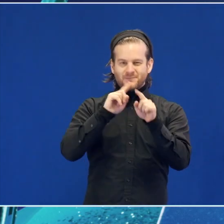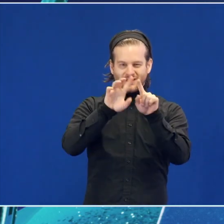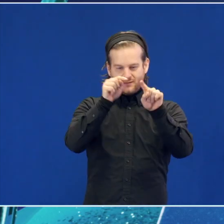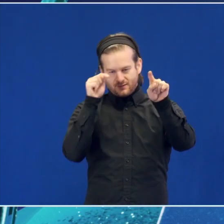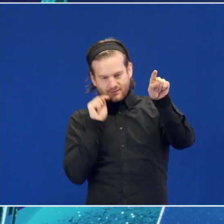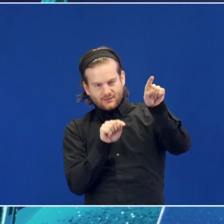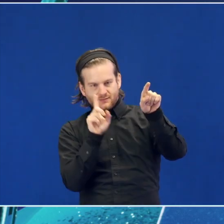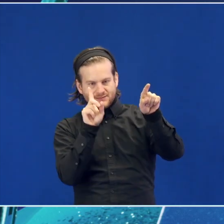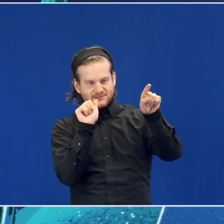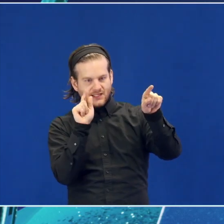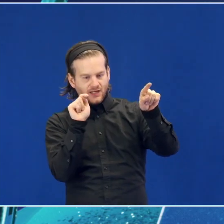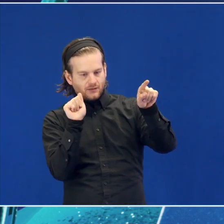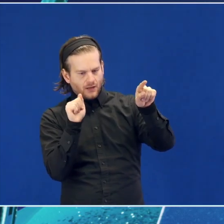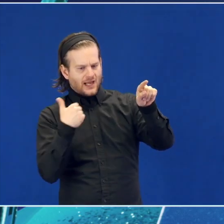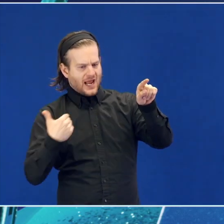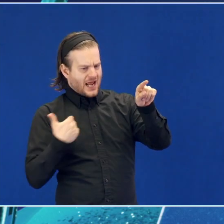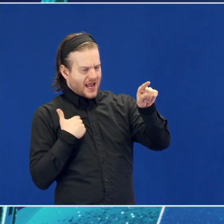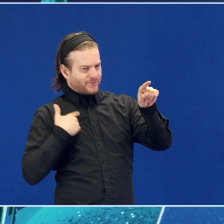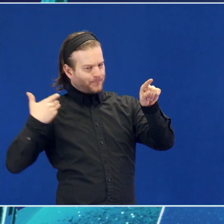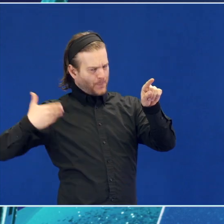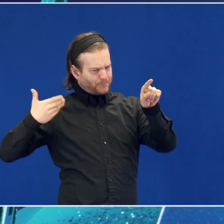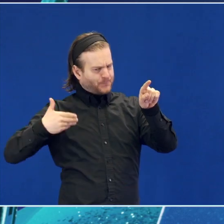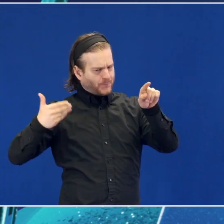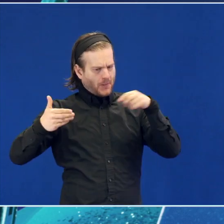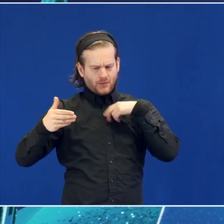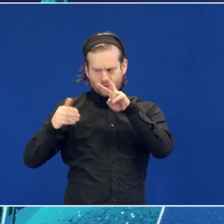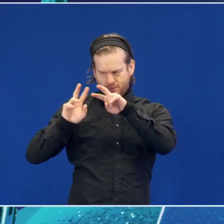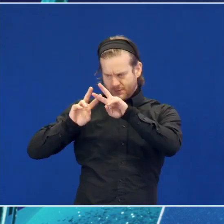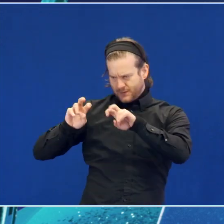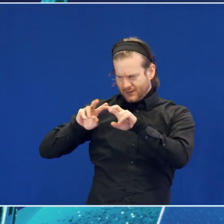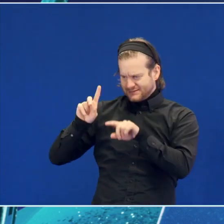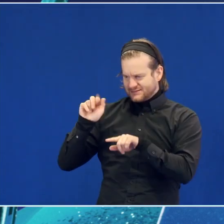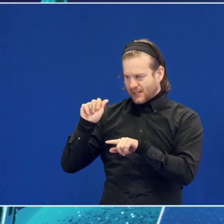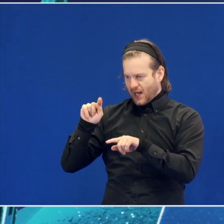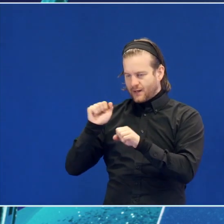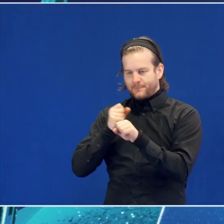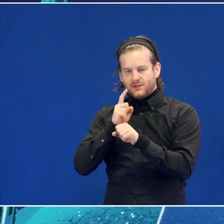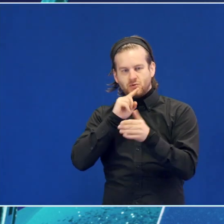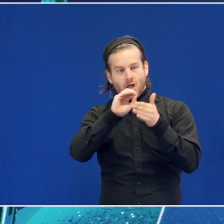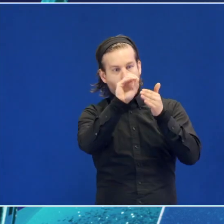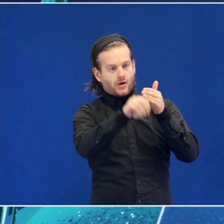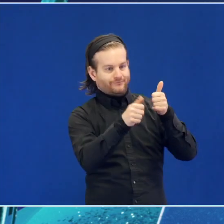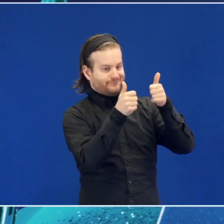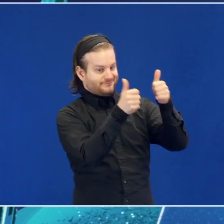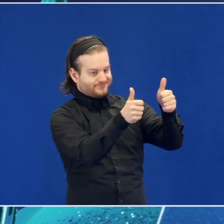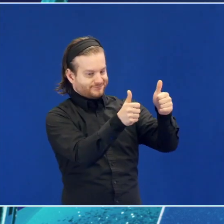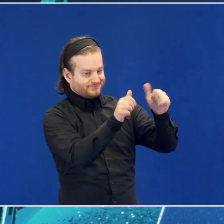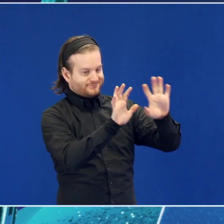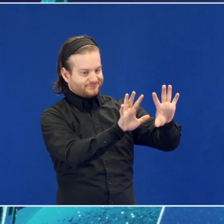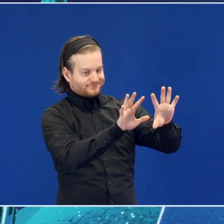And so I mean, this is much more -- a much bigger topic than just accessibility, but accessibility is one of those things.